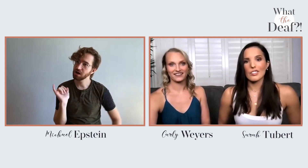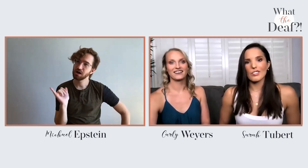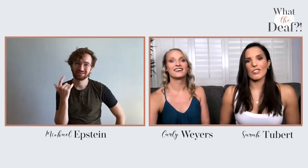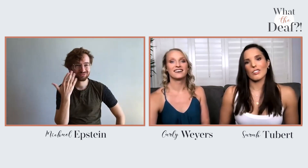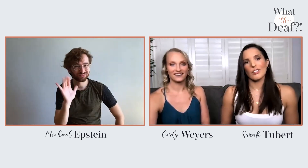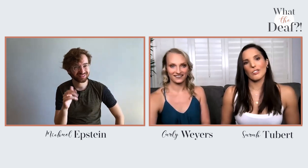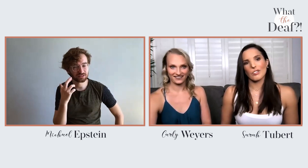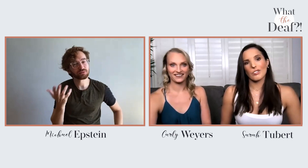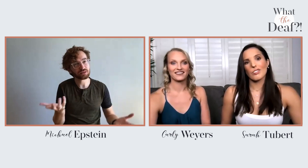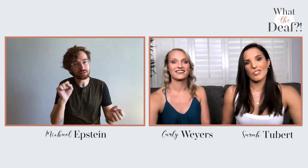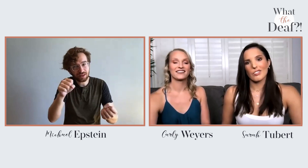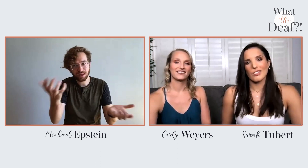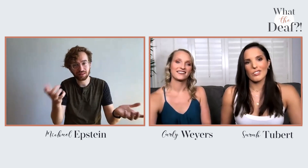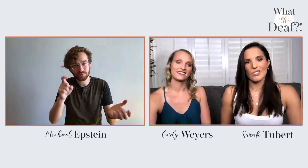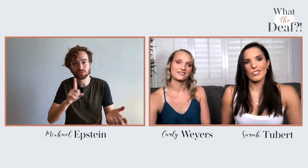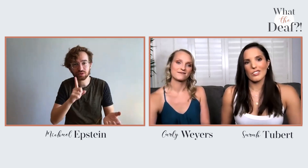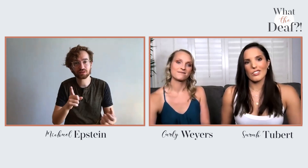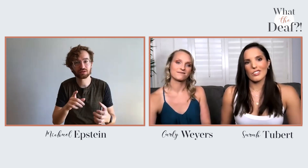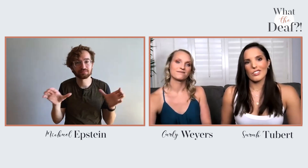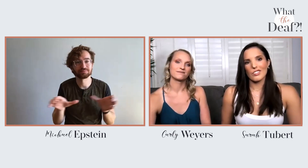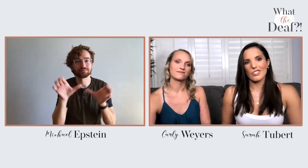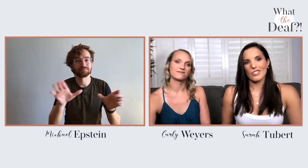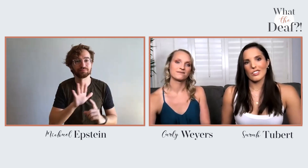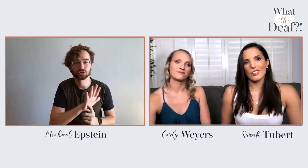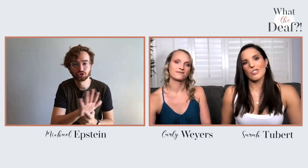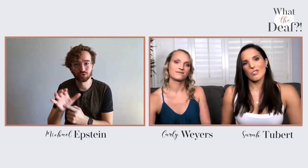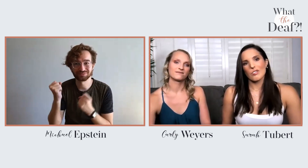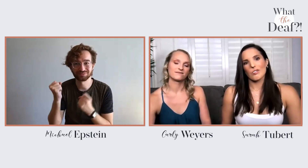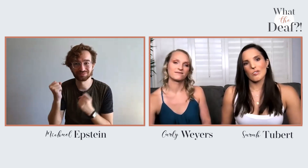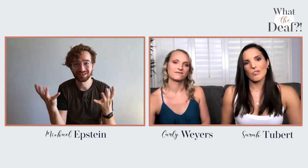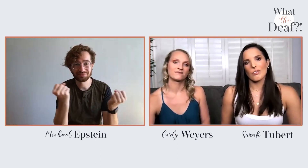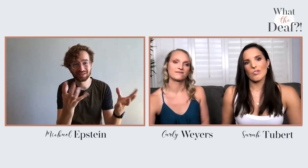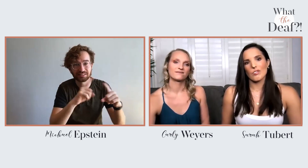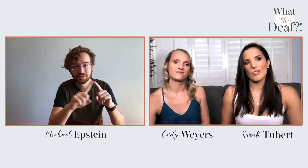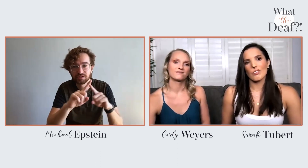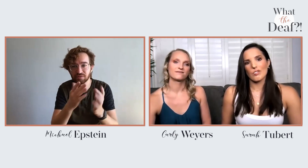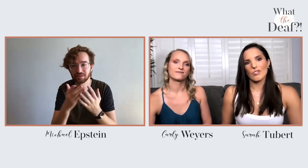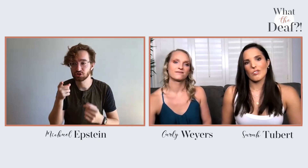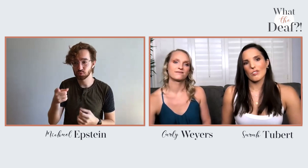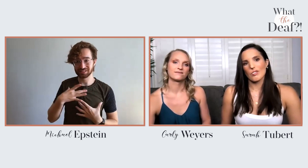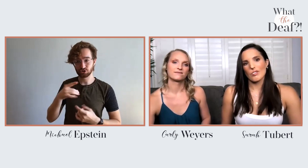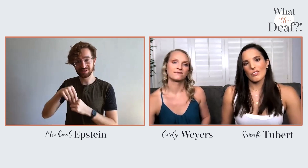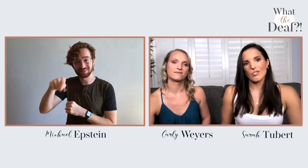So I feel that there needs to be a push to represent all of the different jobs on set,